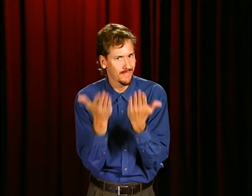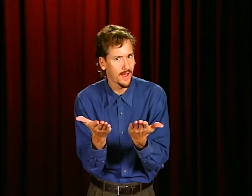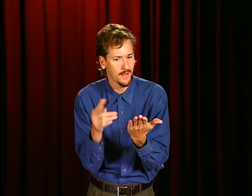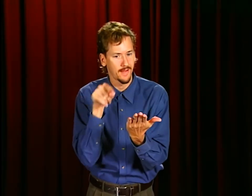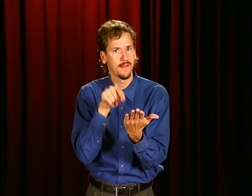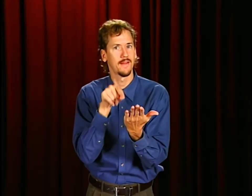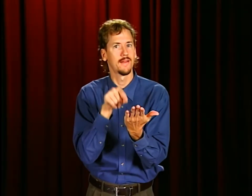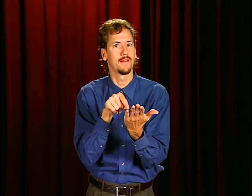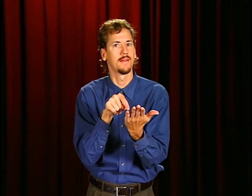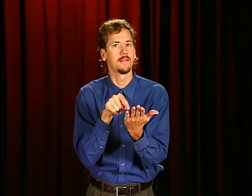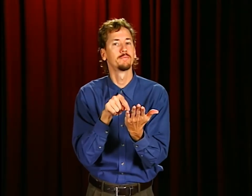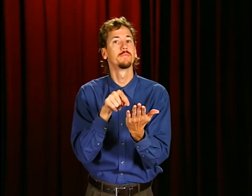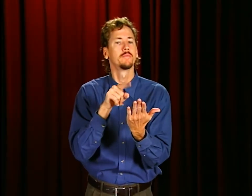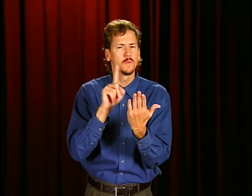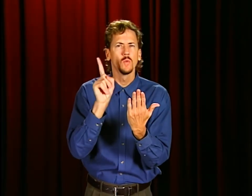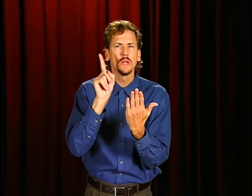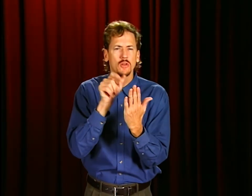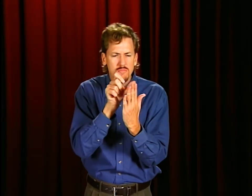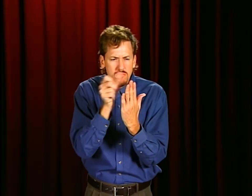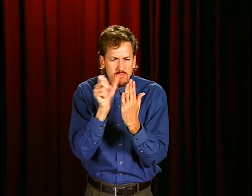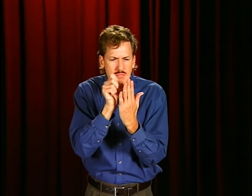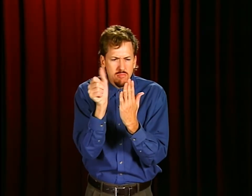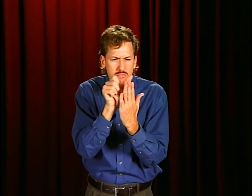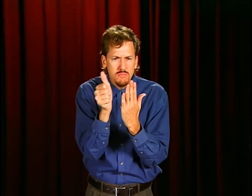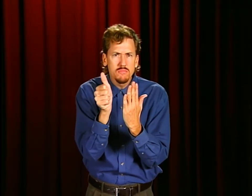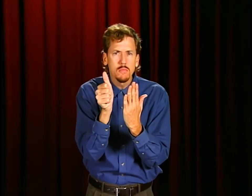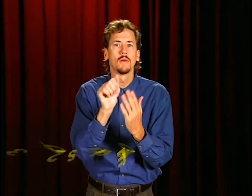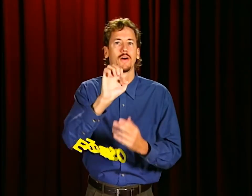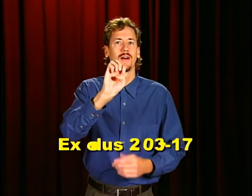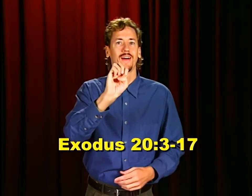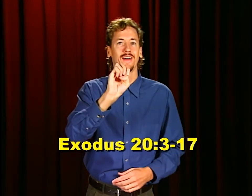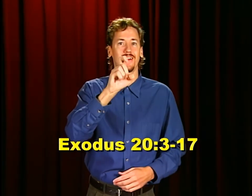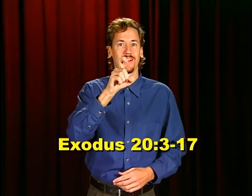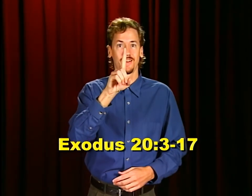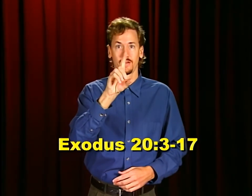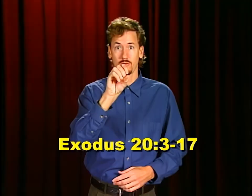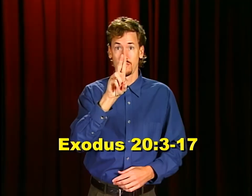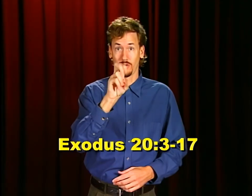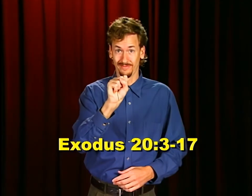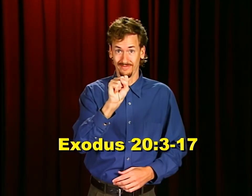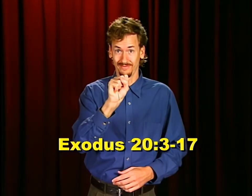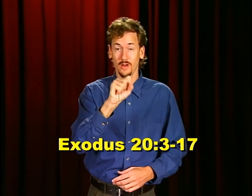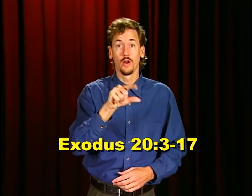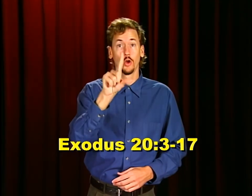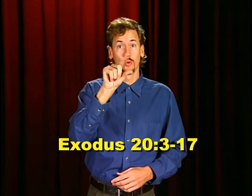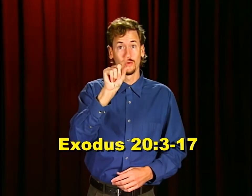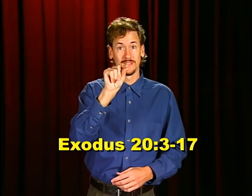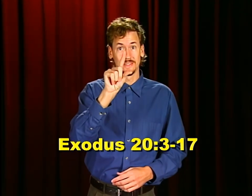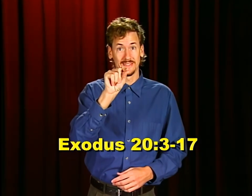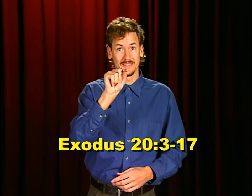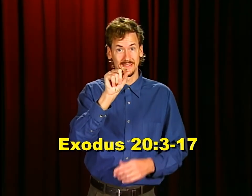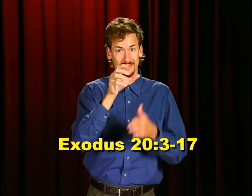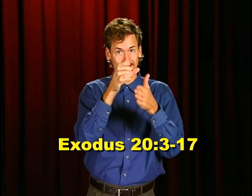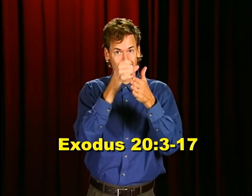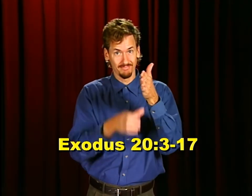MY UNCLE WOULD GIVE ME HIS PLUMBER'S WRENCH AND I'D STAND THERE AND HOLD IT FOR HIM AND WATCH HIM WORK. I WAS HIS ASSISTANT.